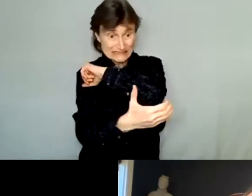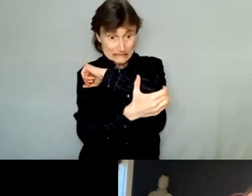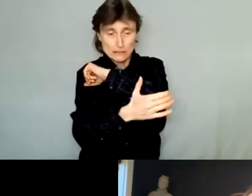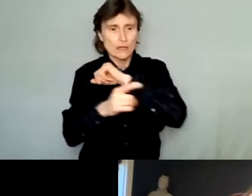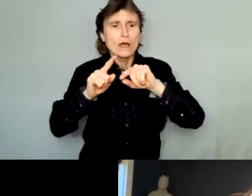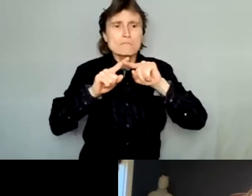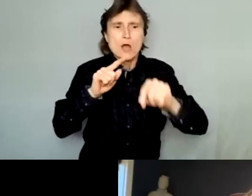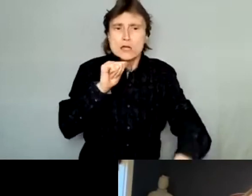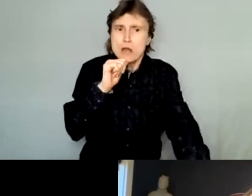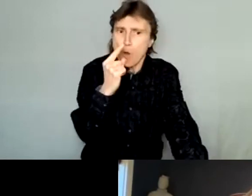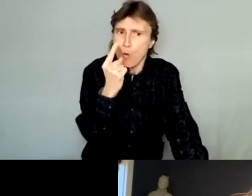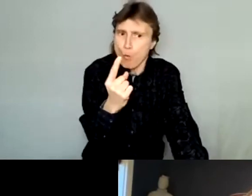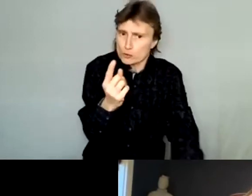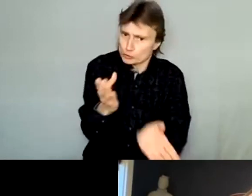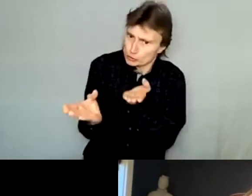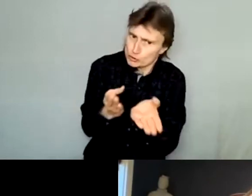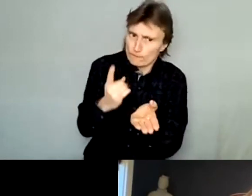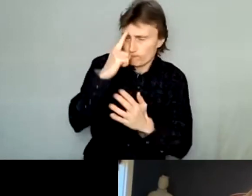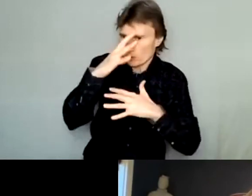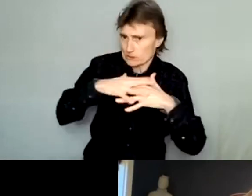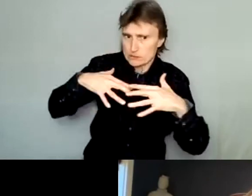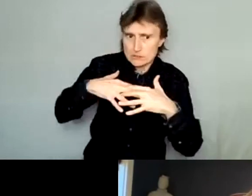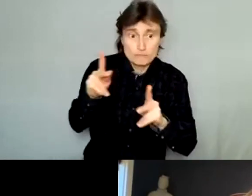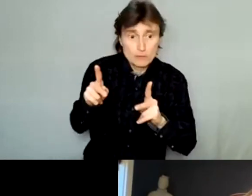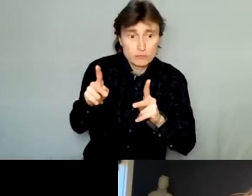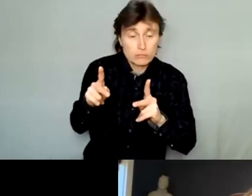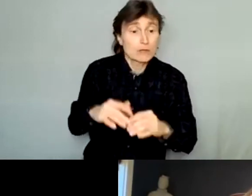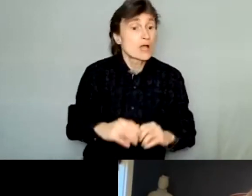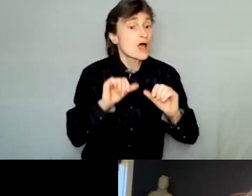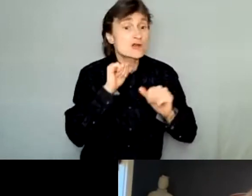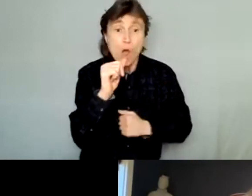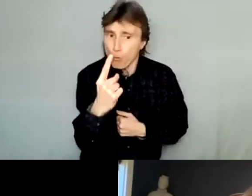our Original People and the Métis people of this nation of this land.